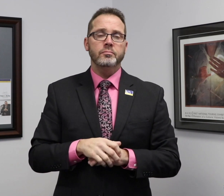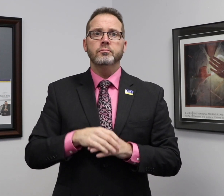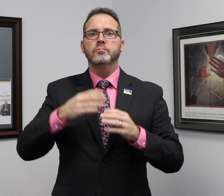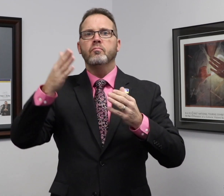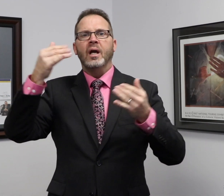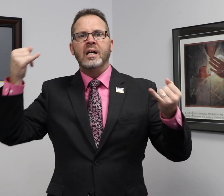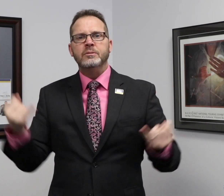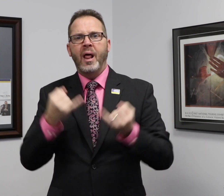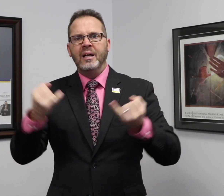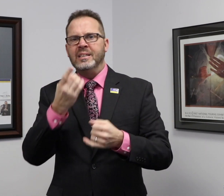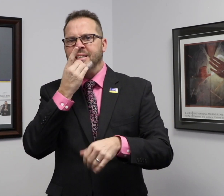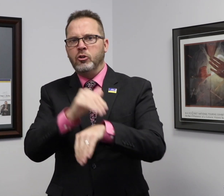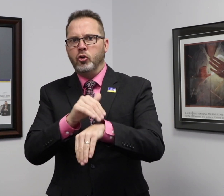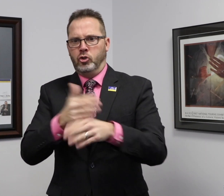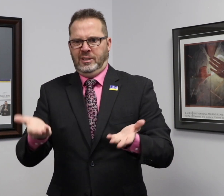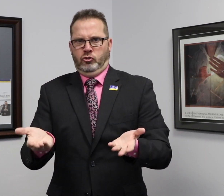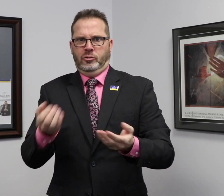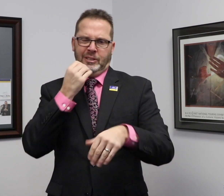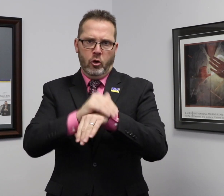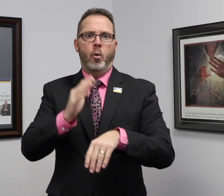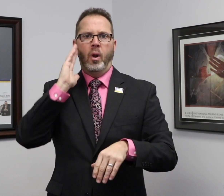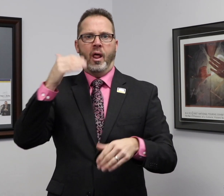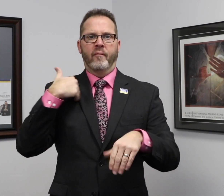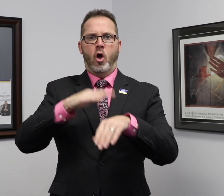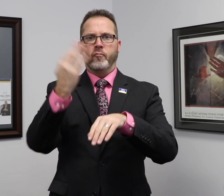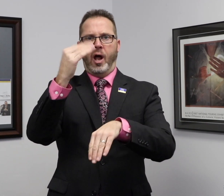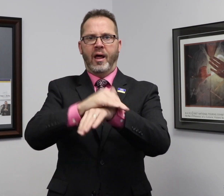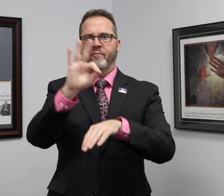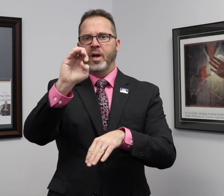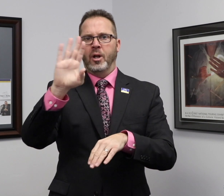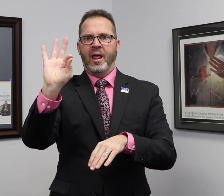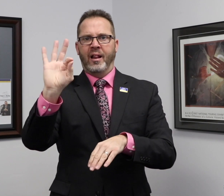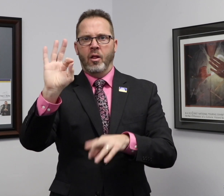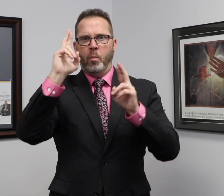as a long-standing organization in the city. Of course February 9th we also have